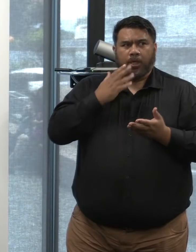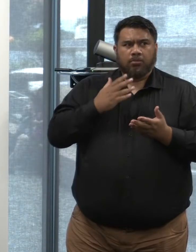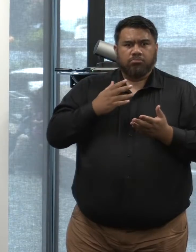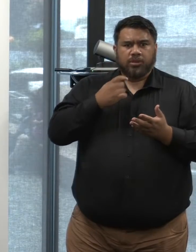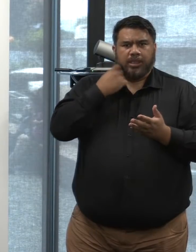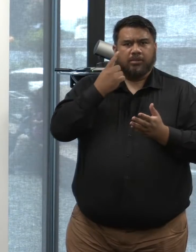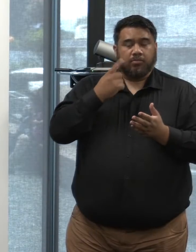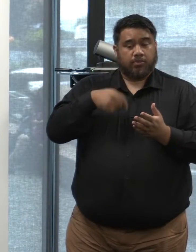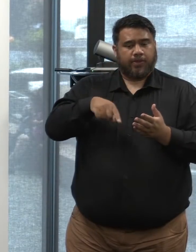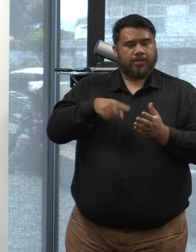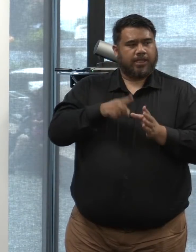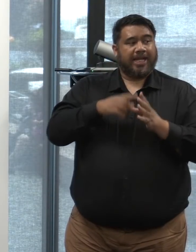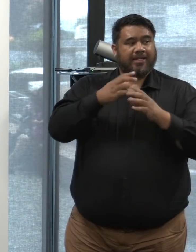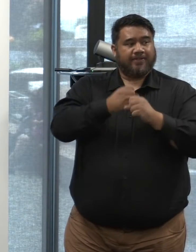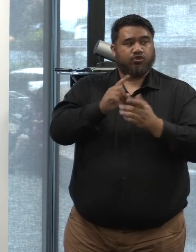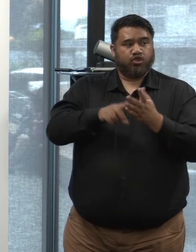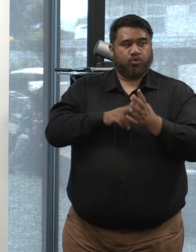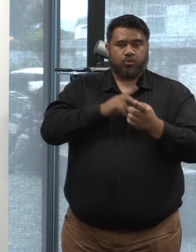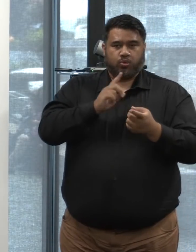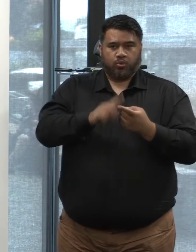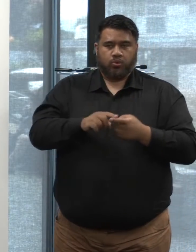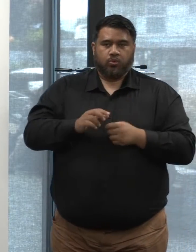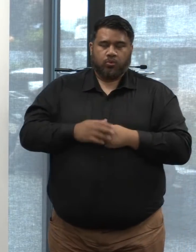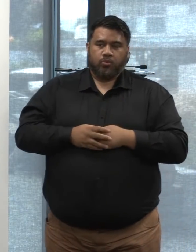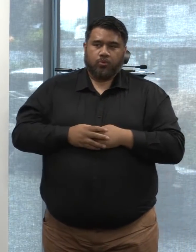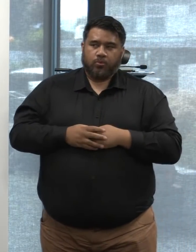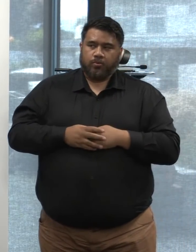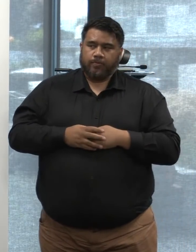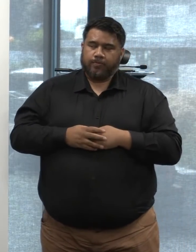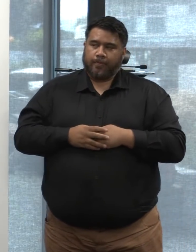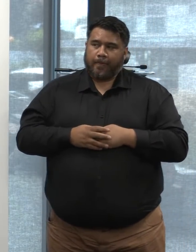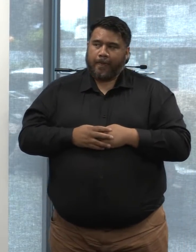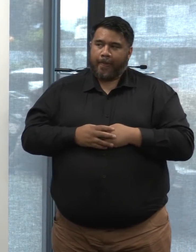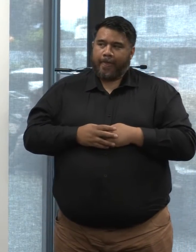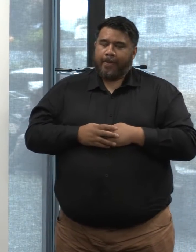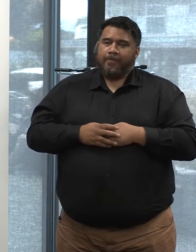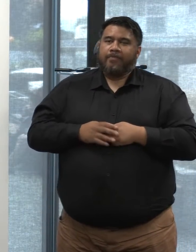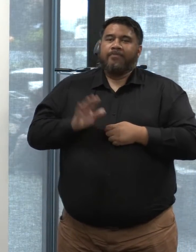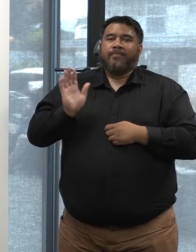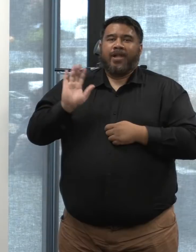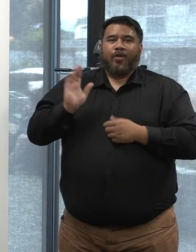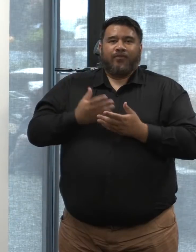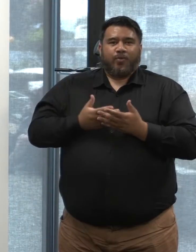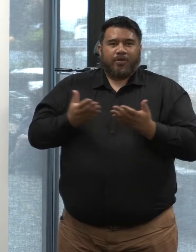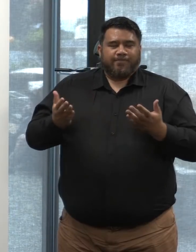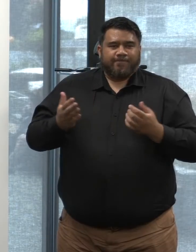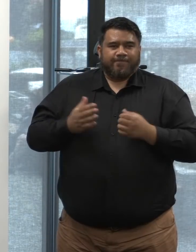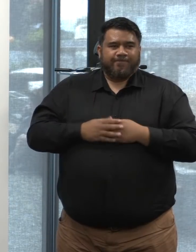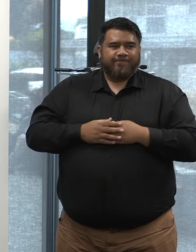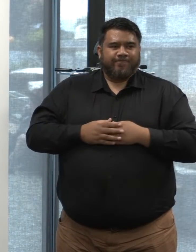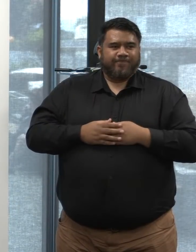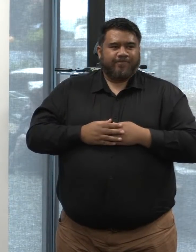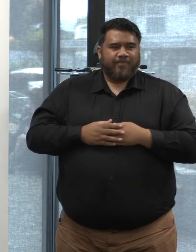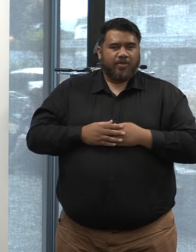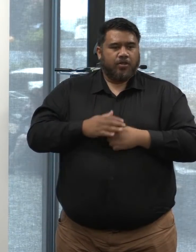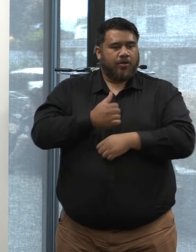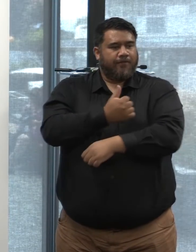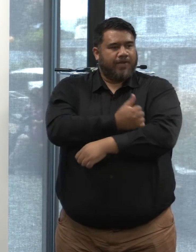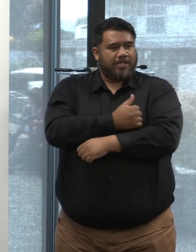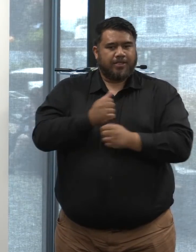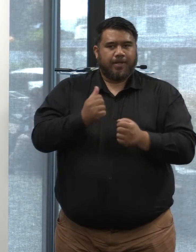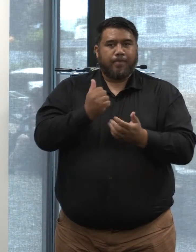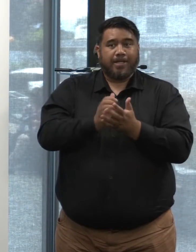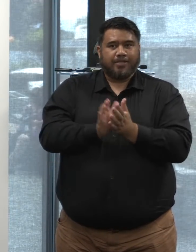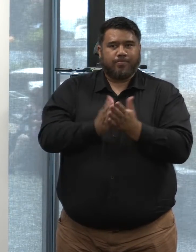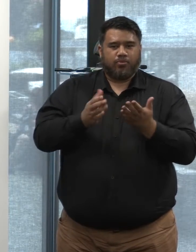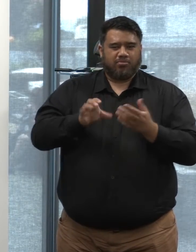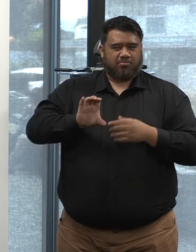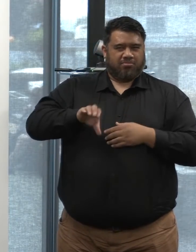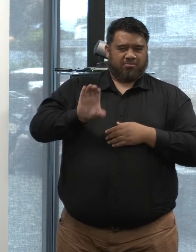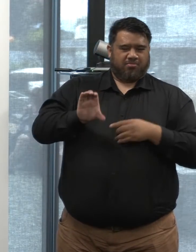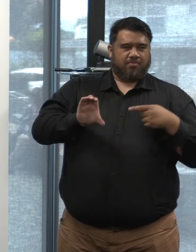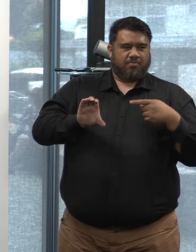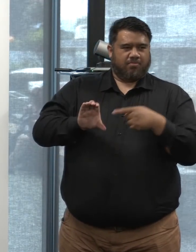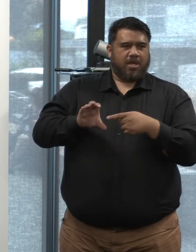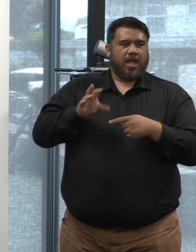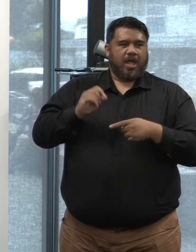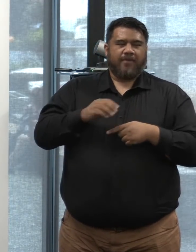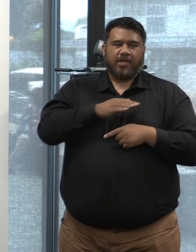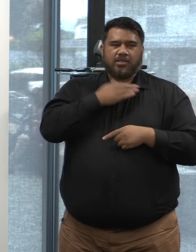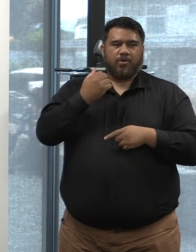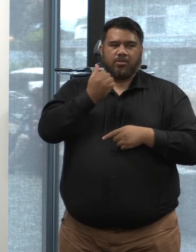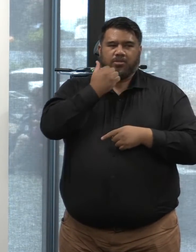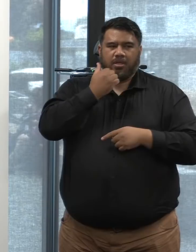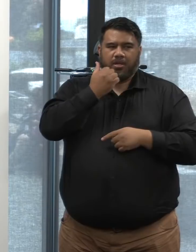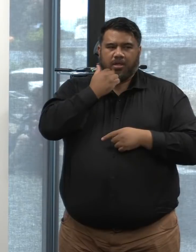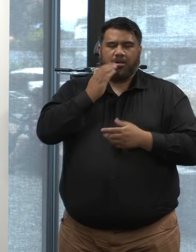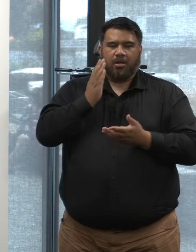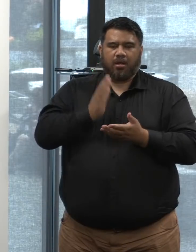until June.